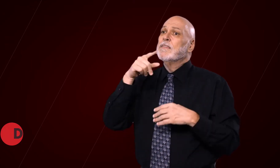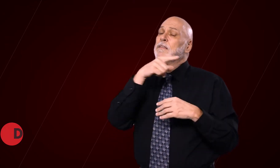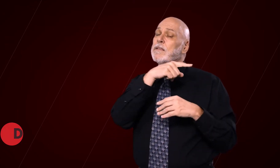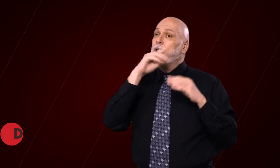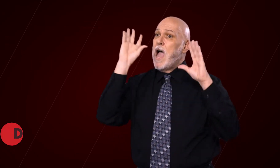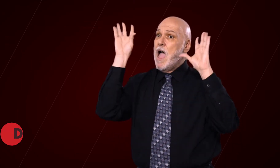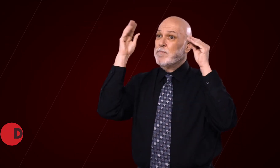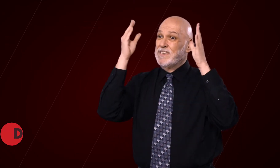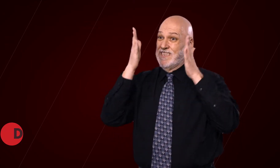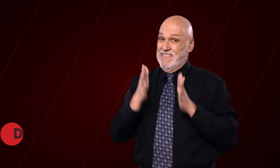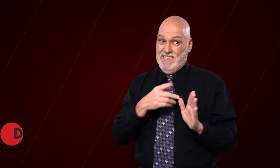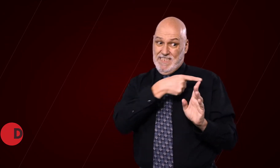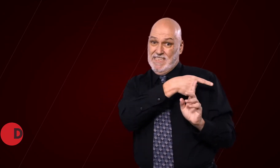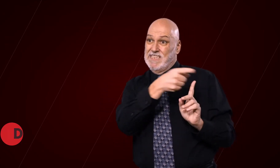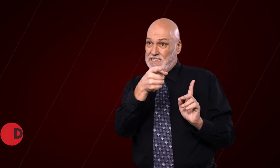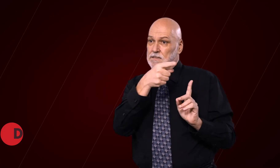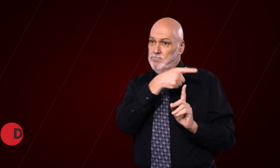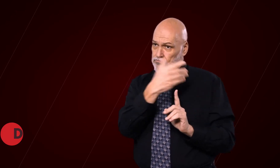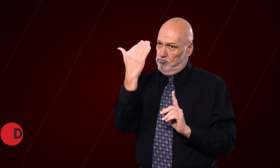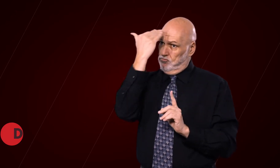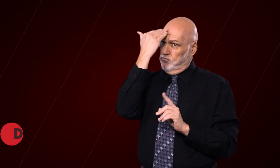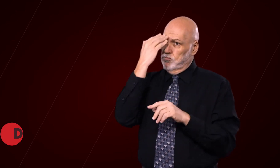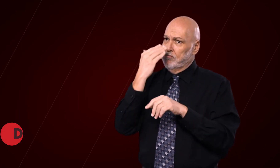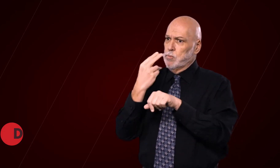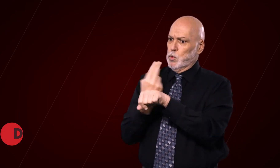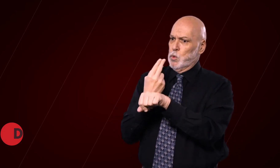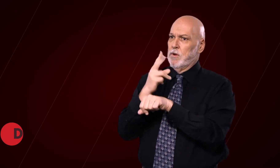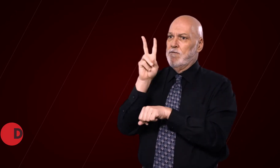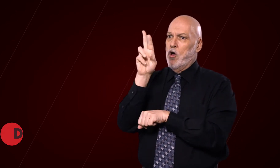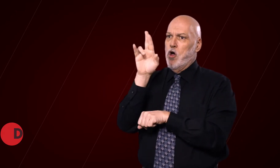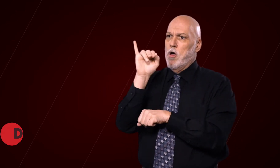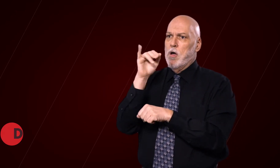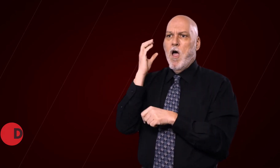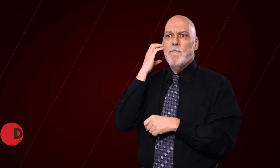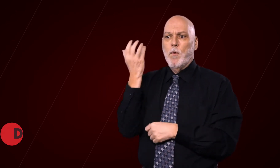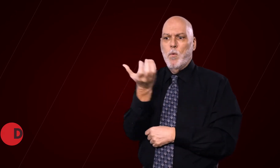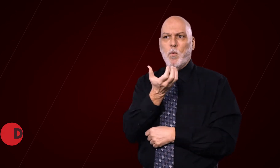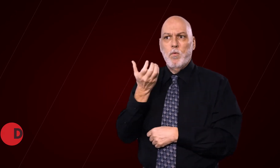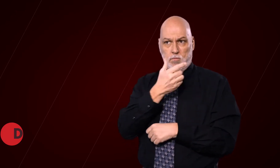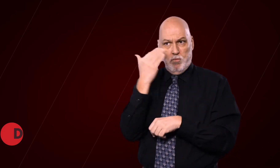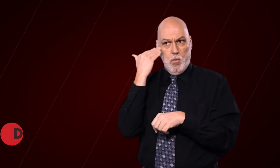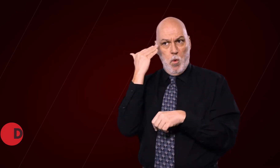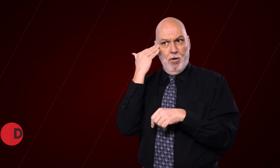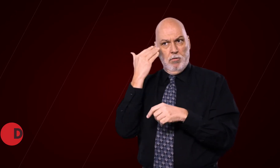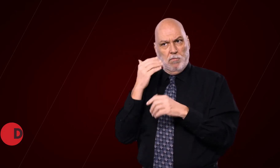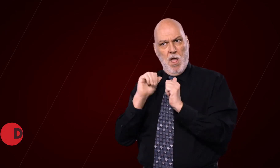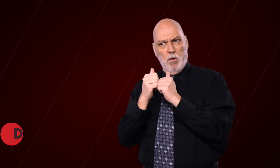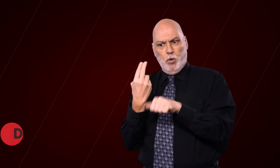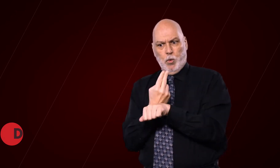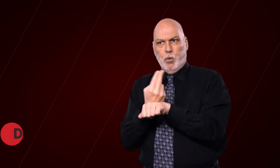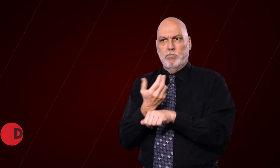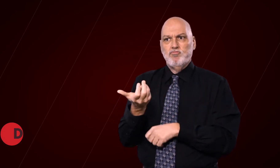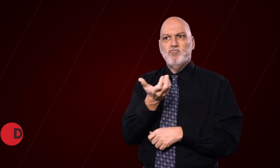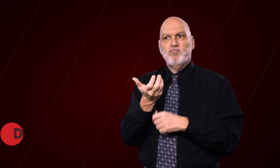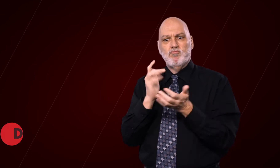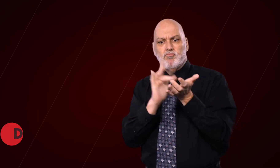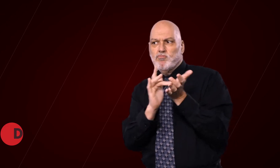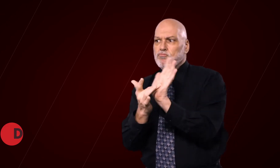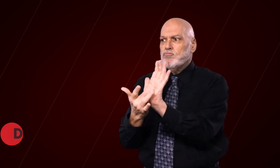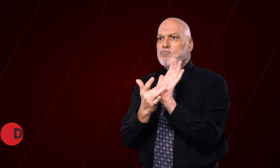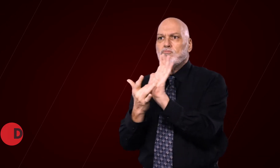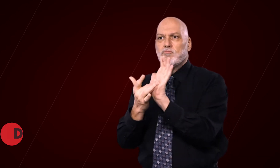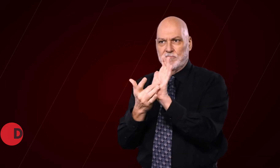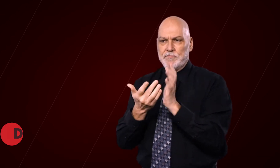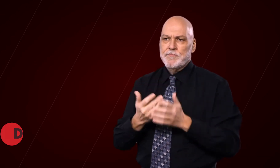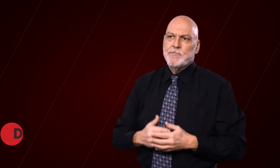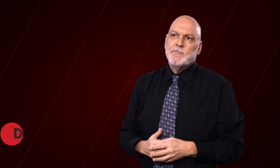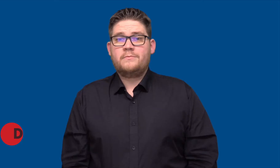[Anselmo]: Are paramedics aware of the VRI app on their iPhones?